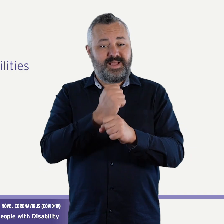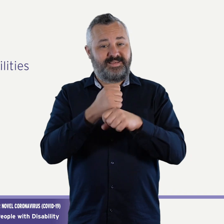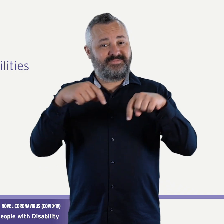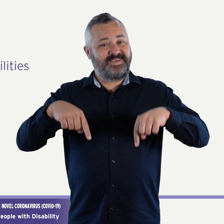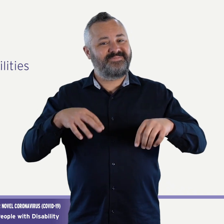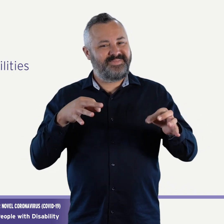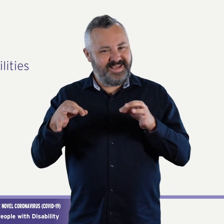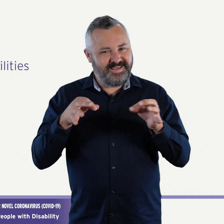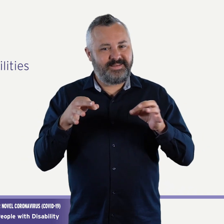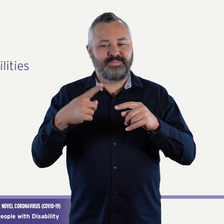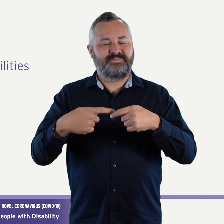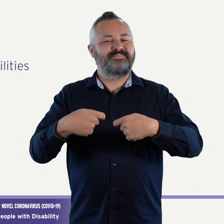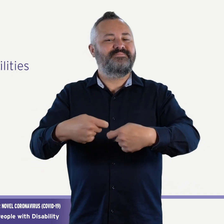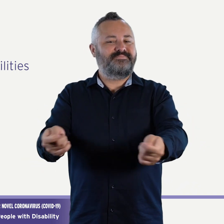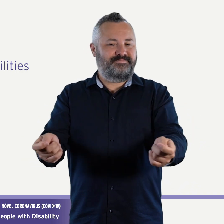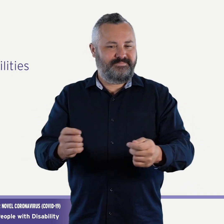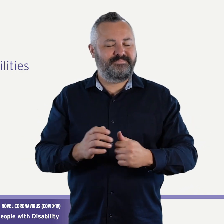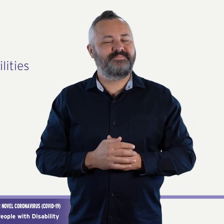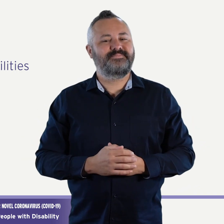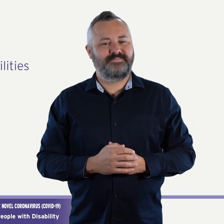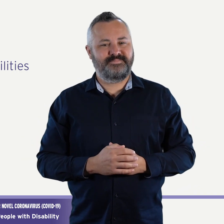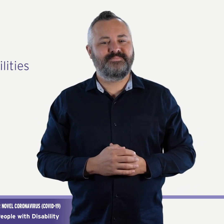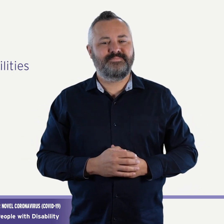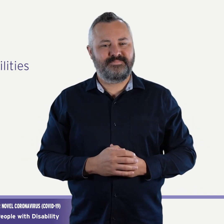Development of the Management and Operational Plan.